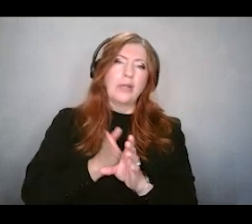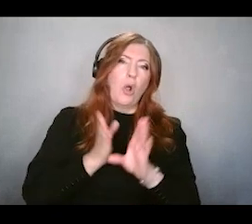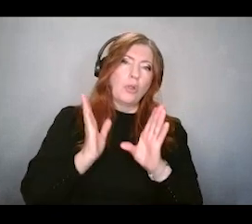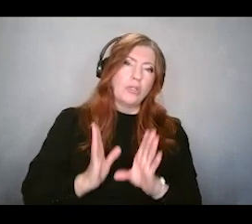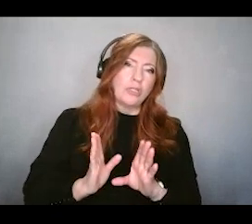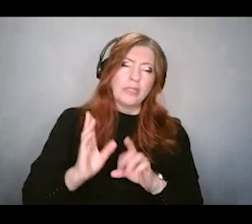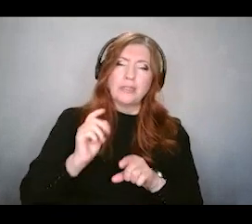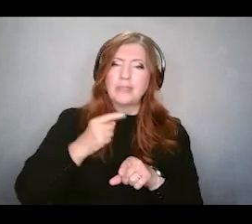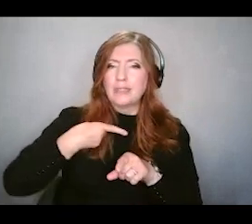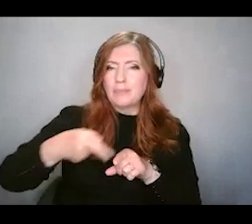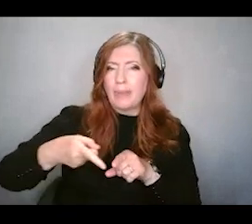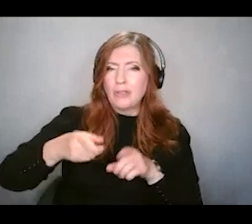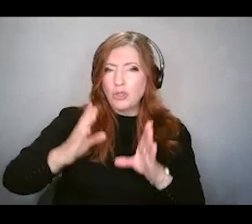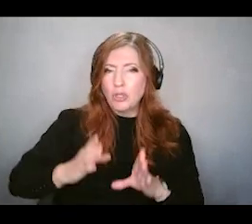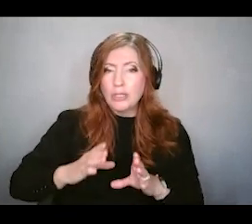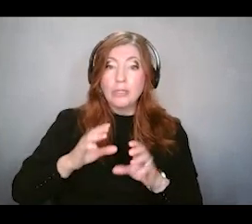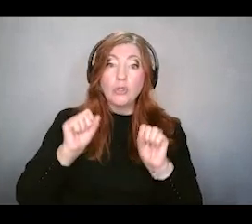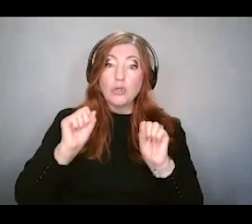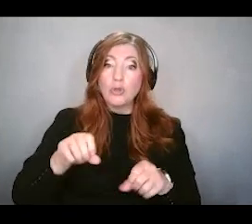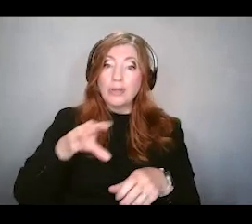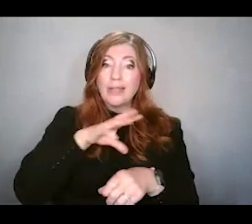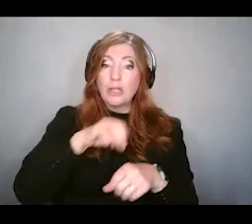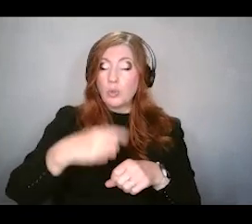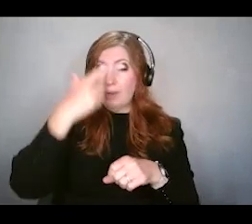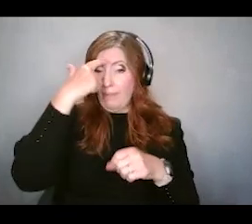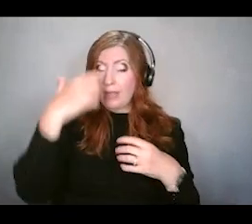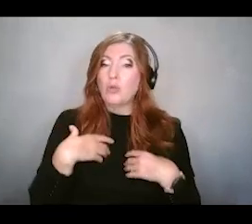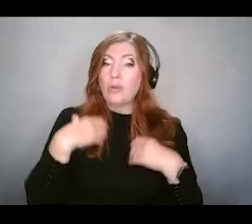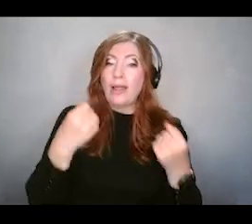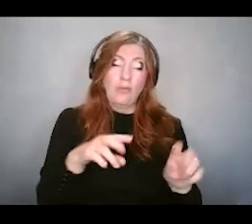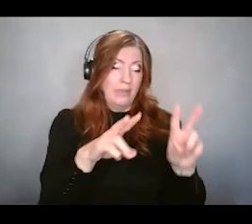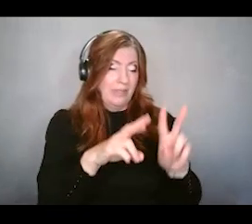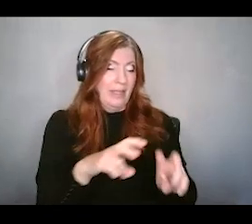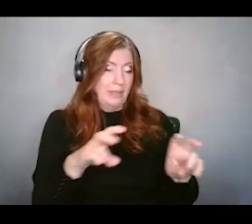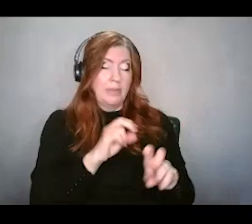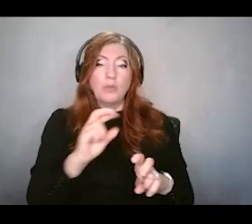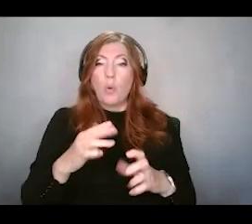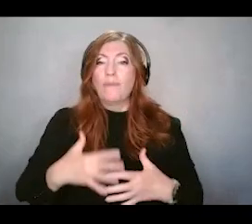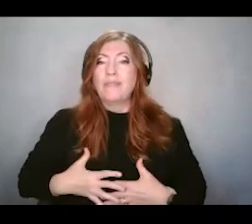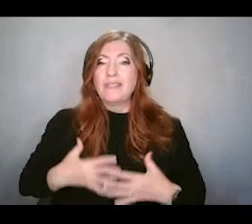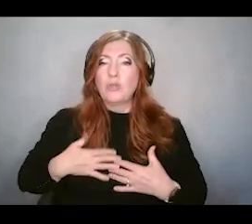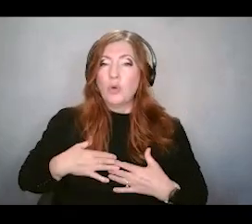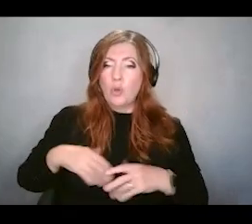This might include mental health assessments or physical exams that explain how the disability